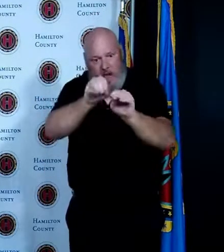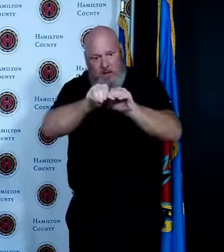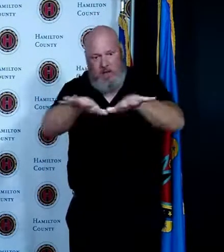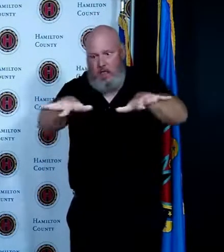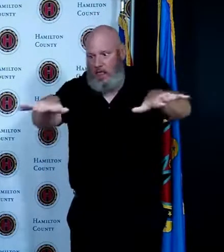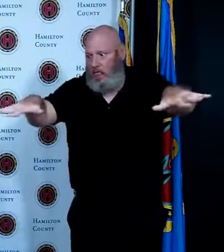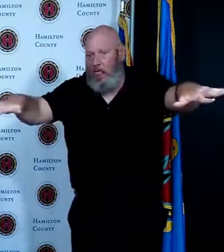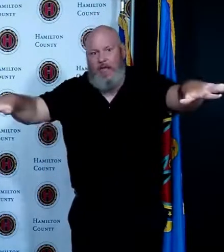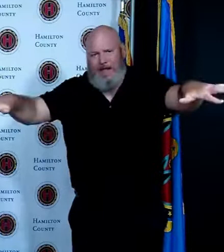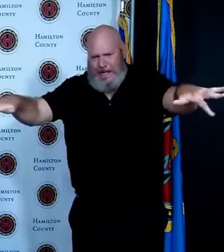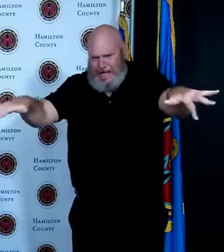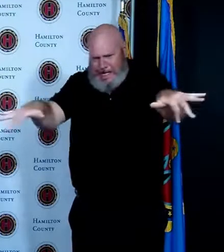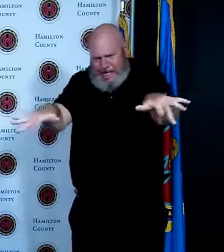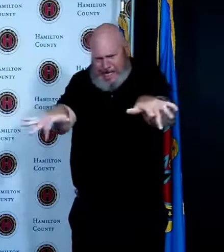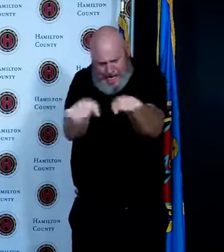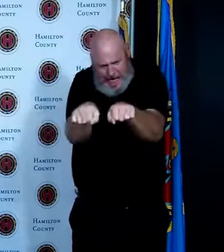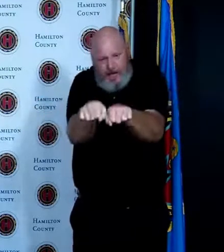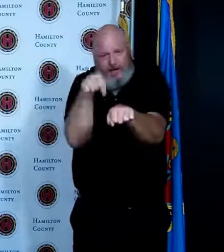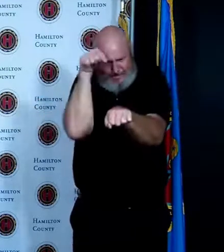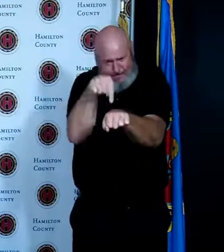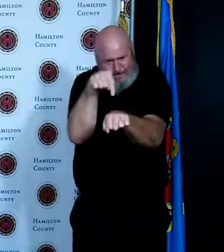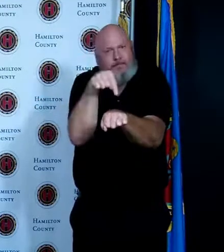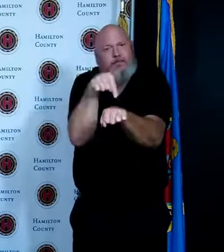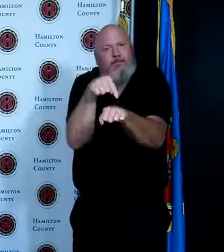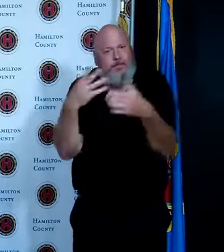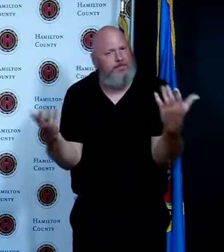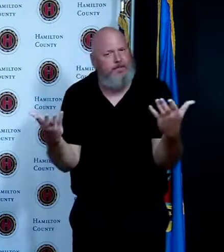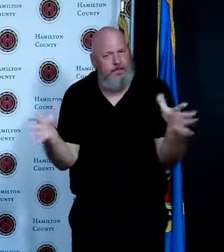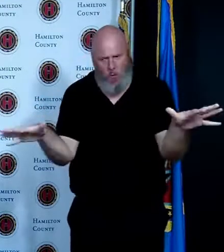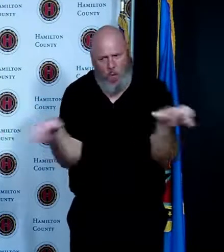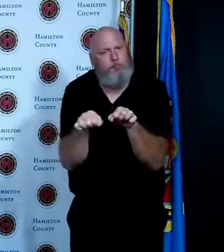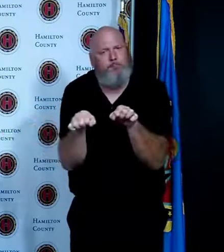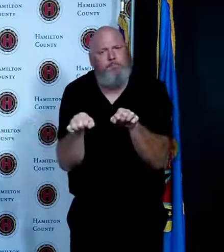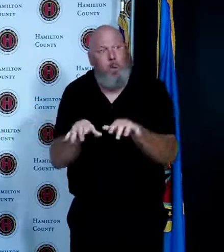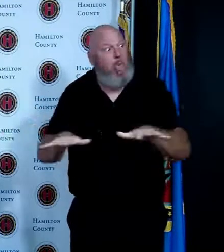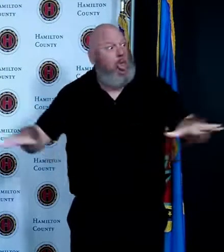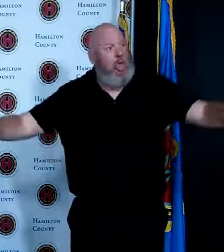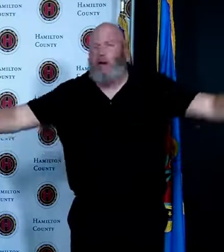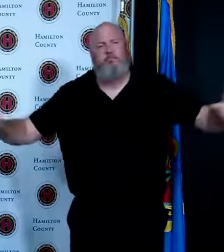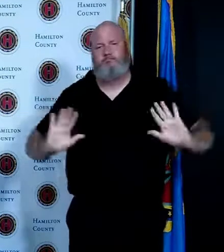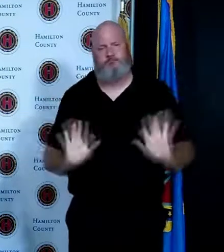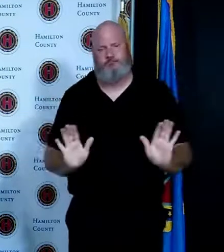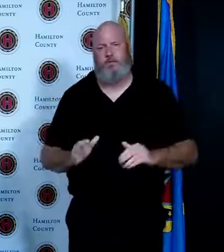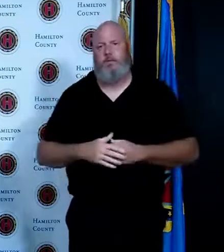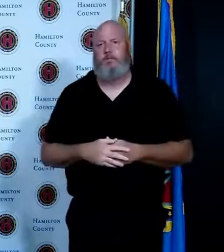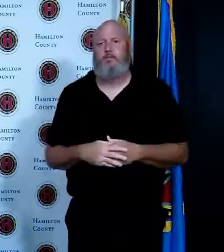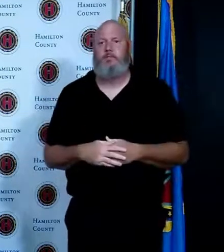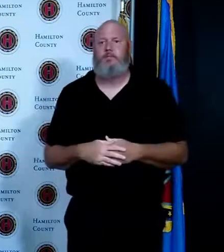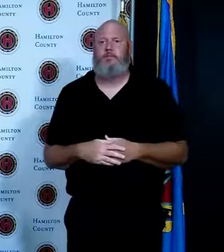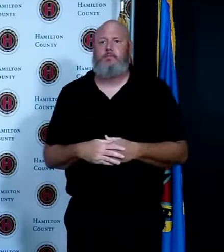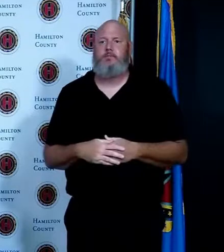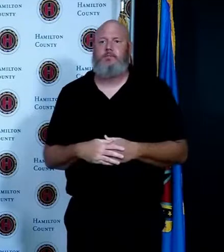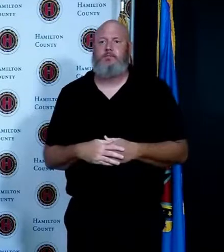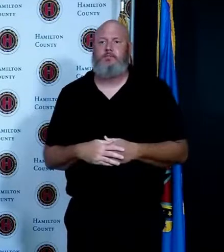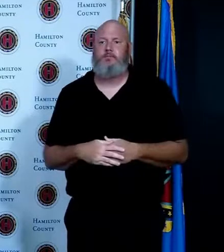education and to help gain compliance throughout this pandemic my office and